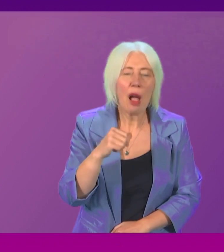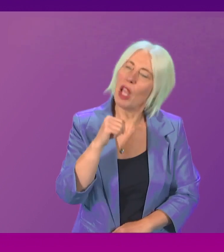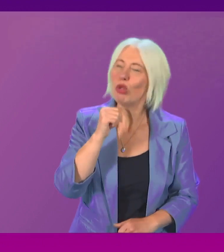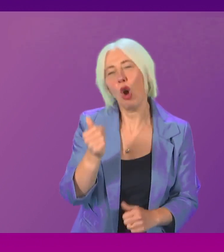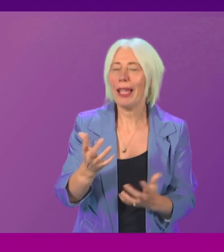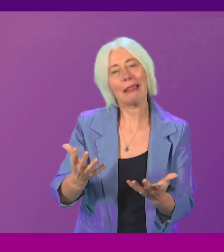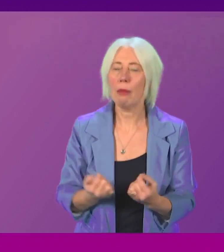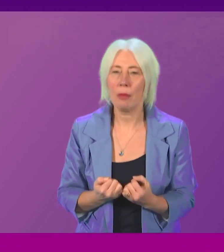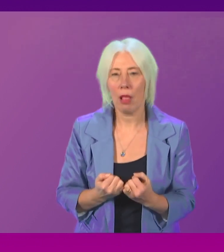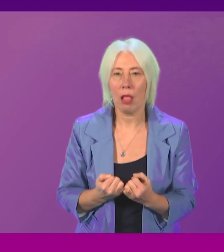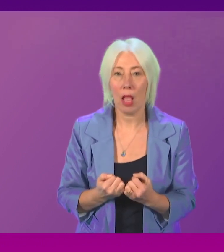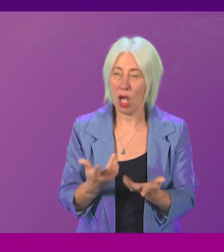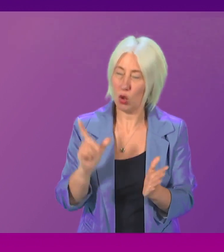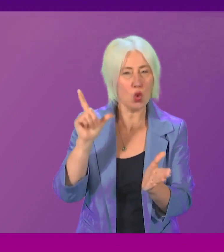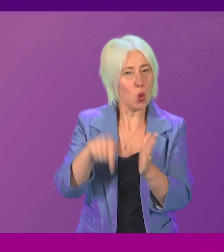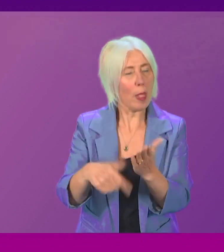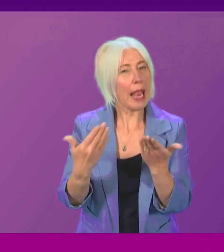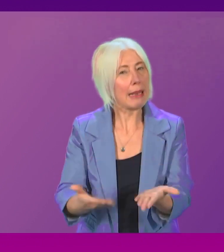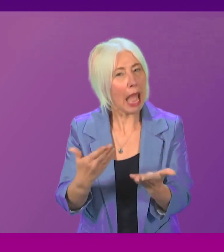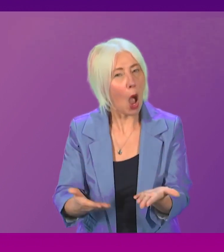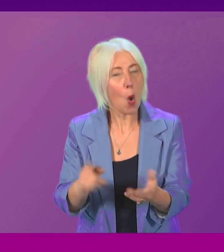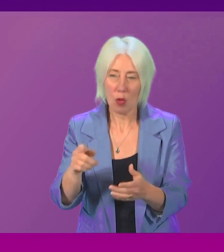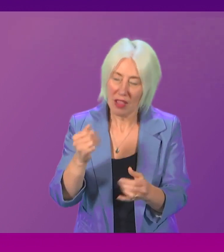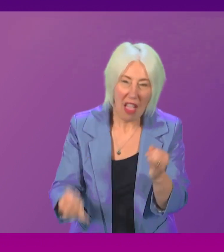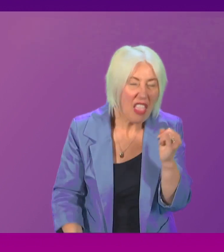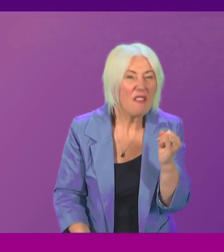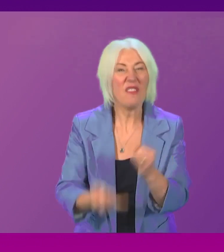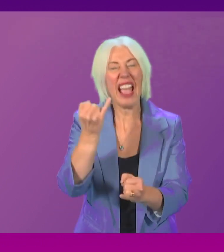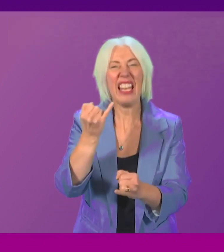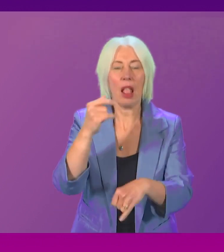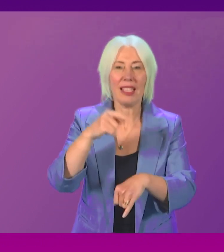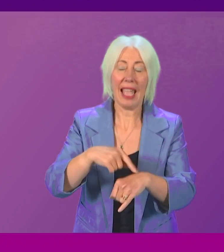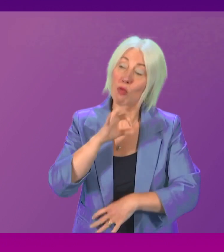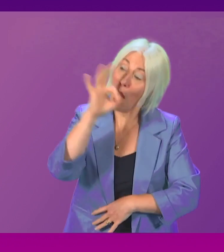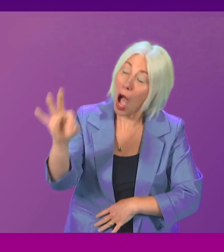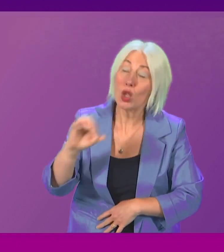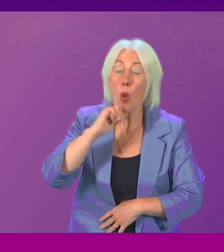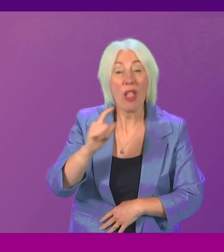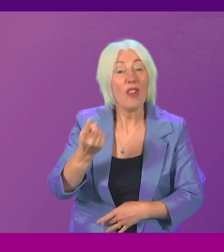At this late hour, and at the final time of asking, will the First Minister admit that